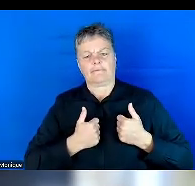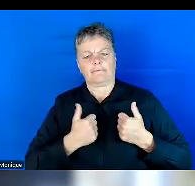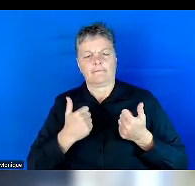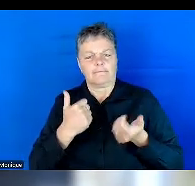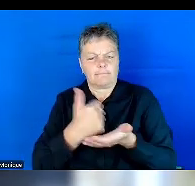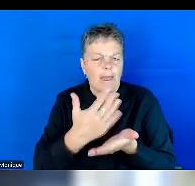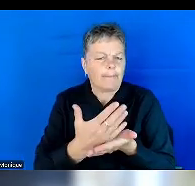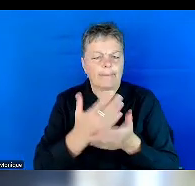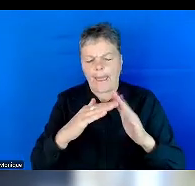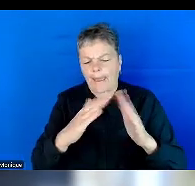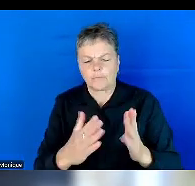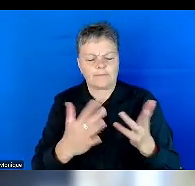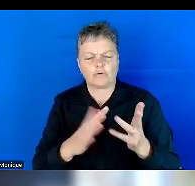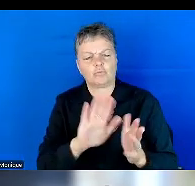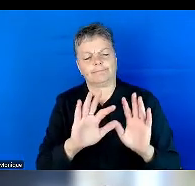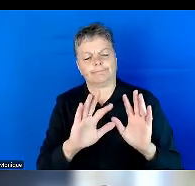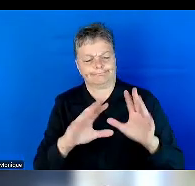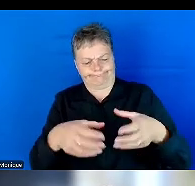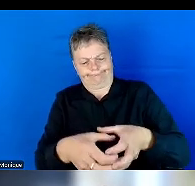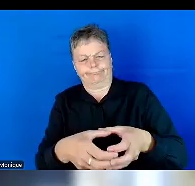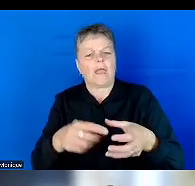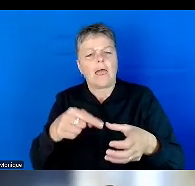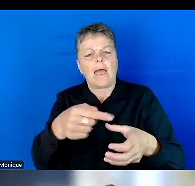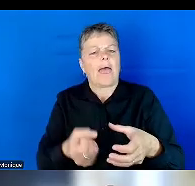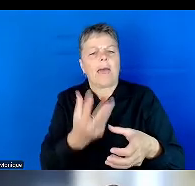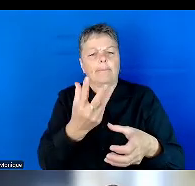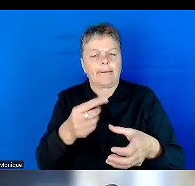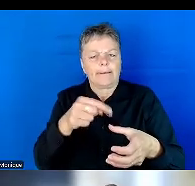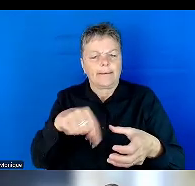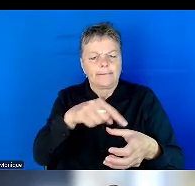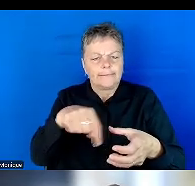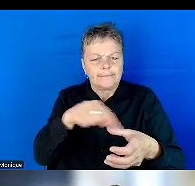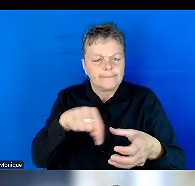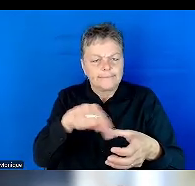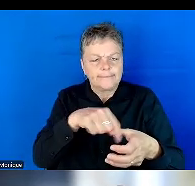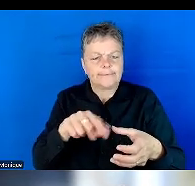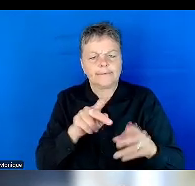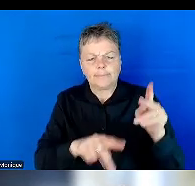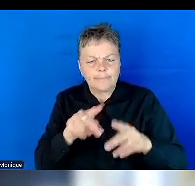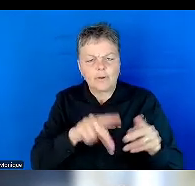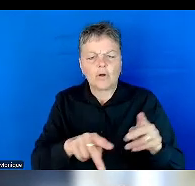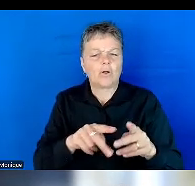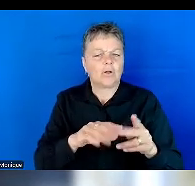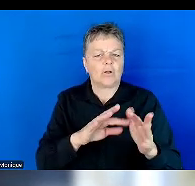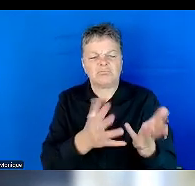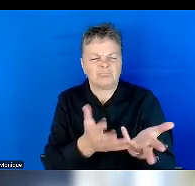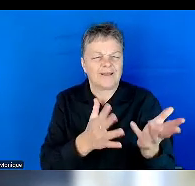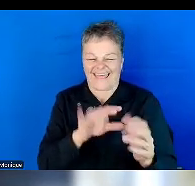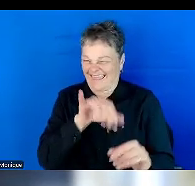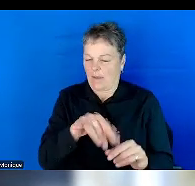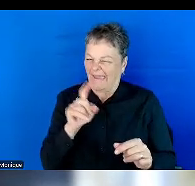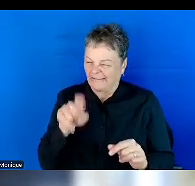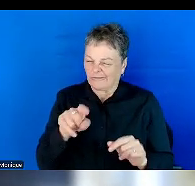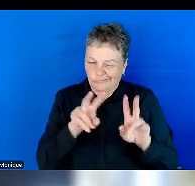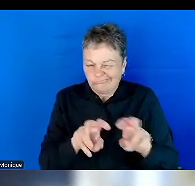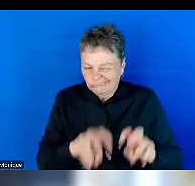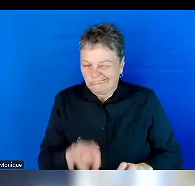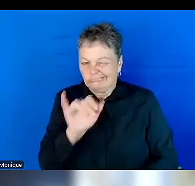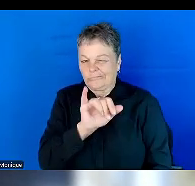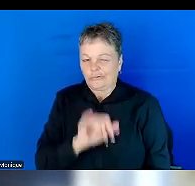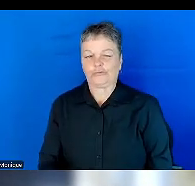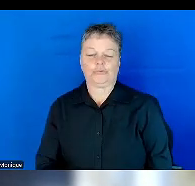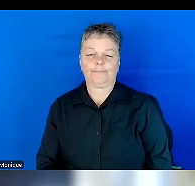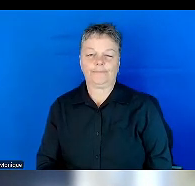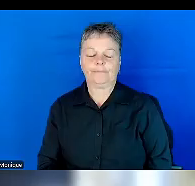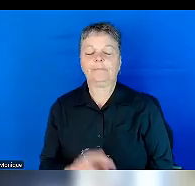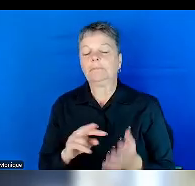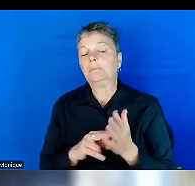is something that we have to consider for legal representation as well. Um so just to summarize